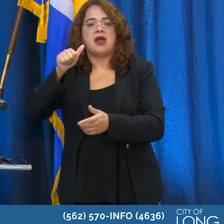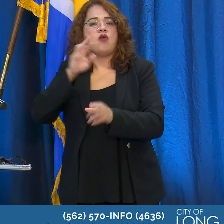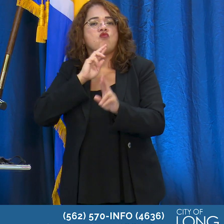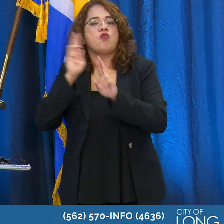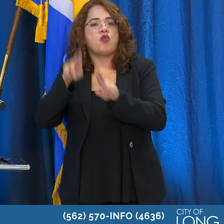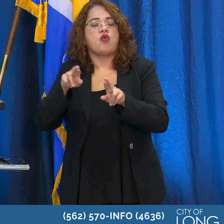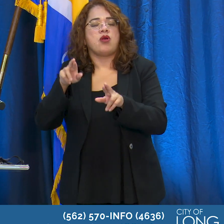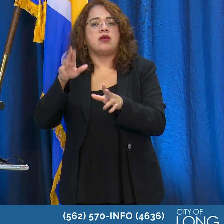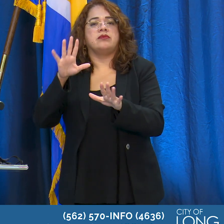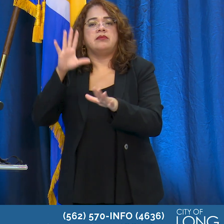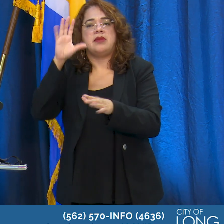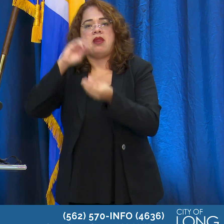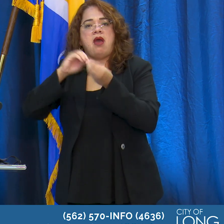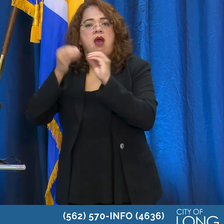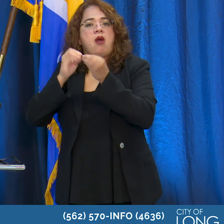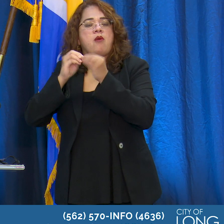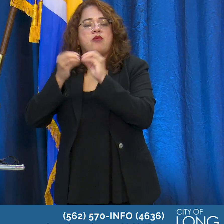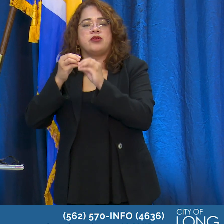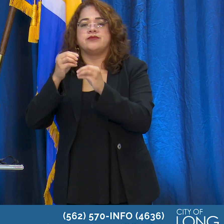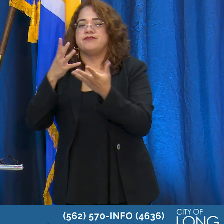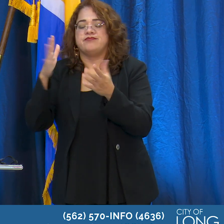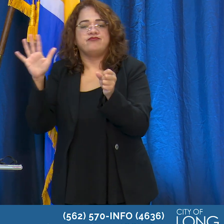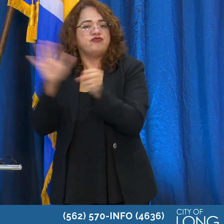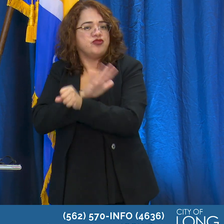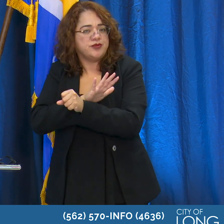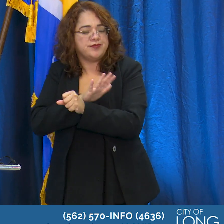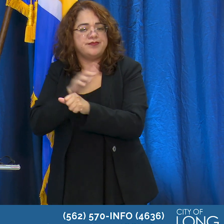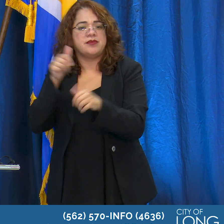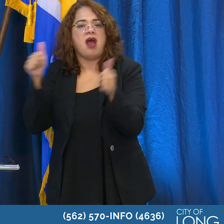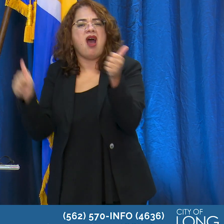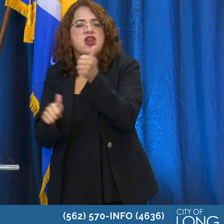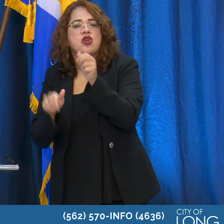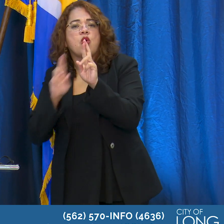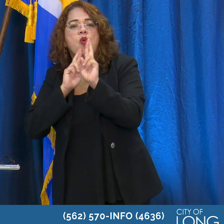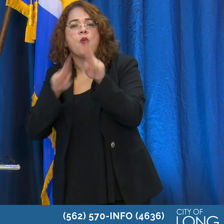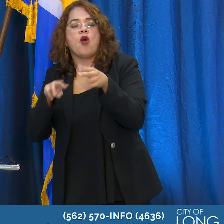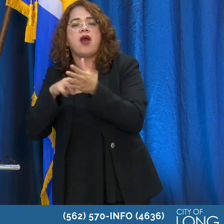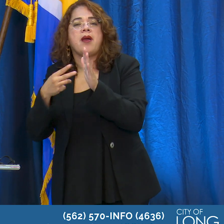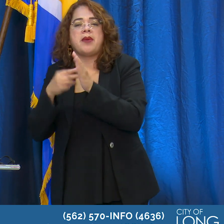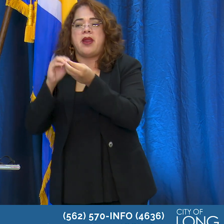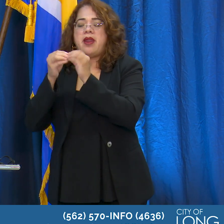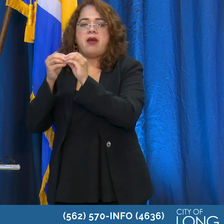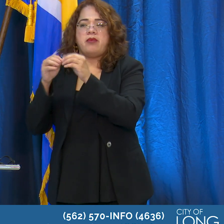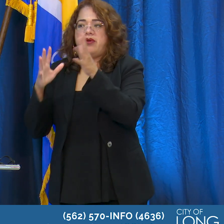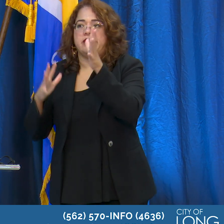electronic laboratory reporting system. Reports into the state's disease regis,